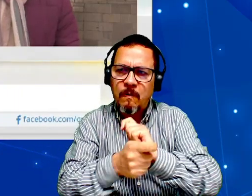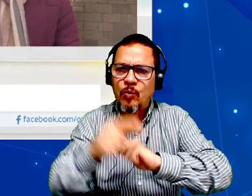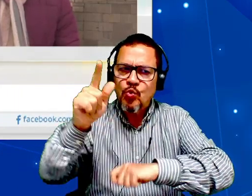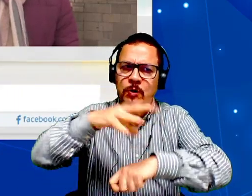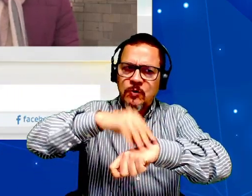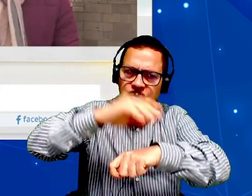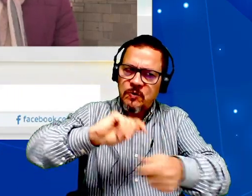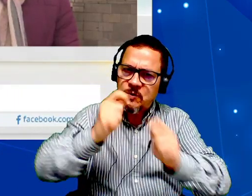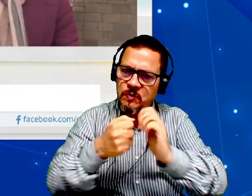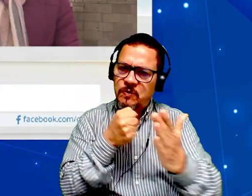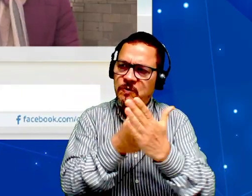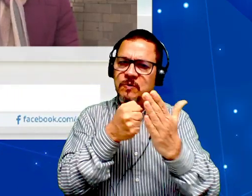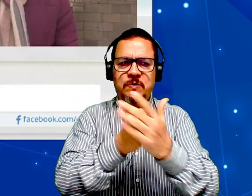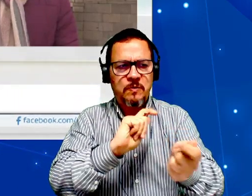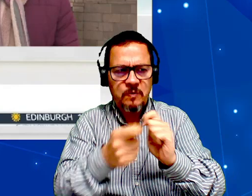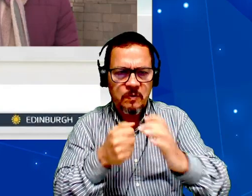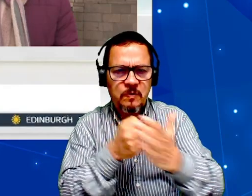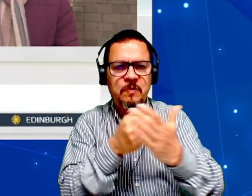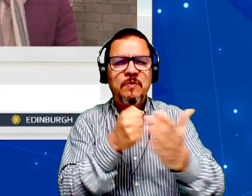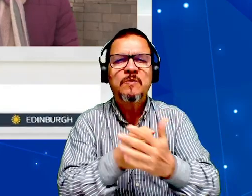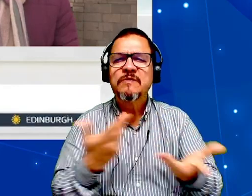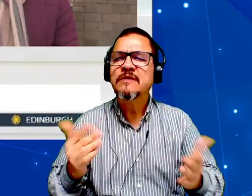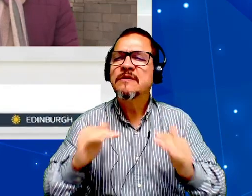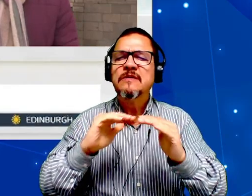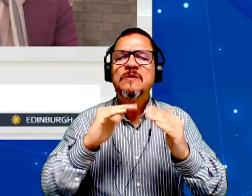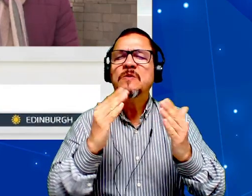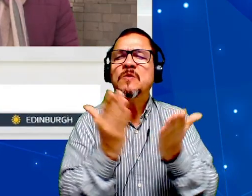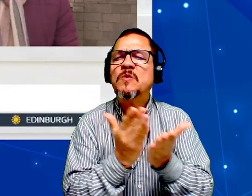What does your school think about this? You've obviously picked up some education because you're